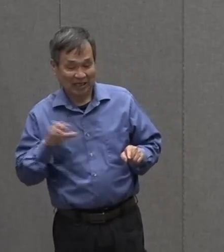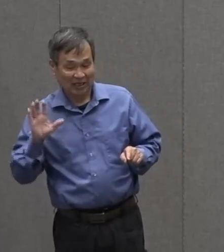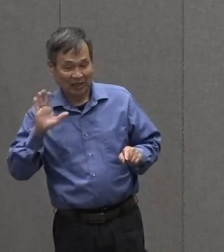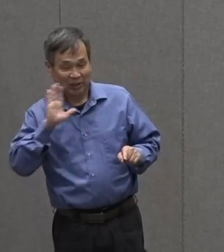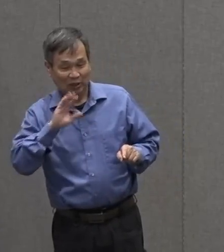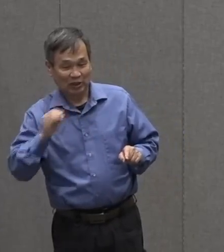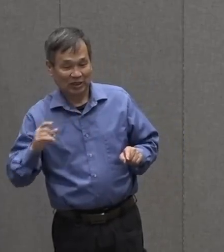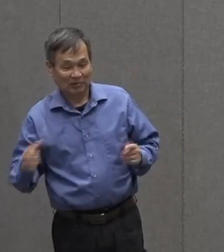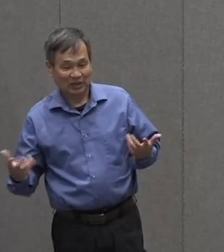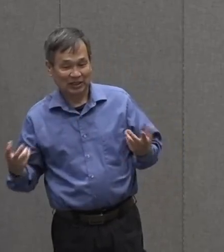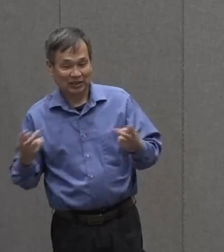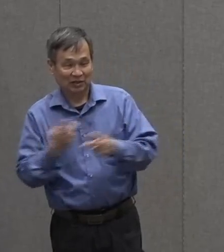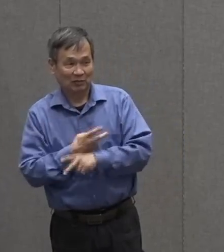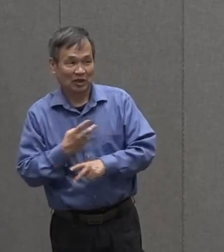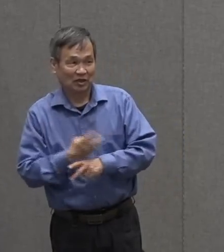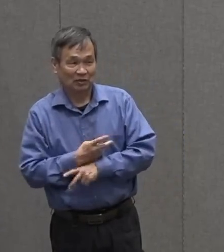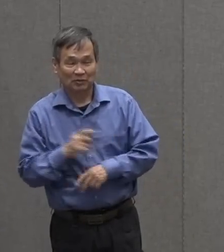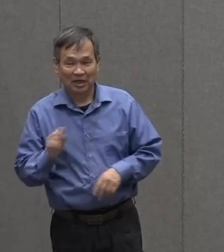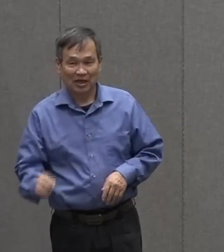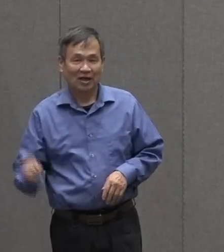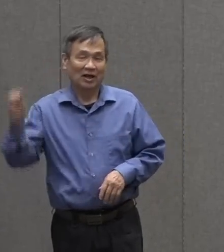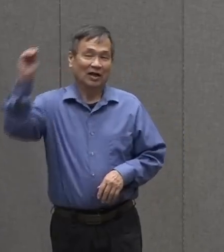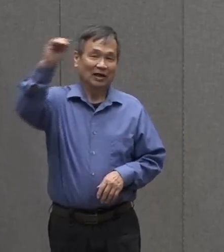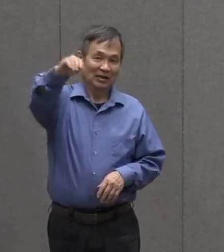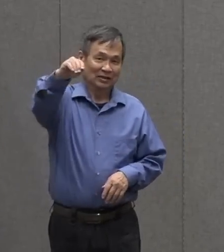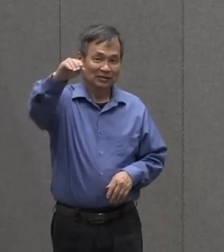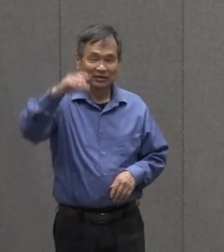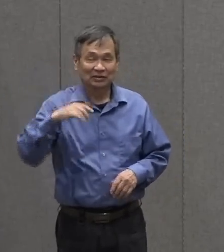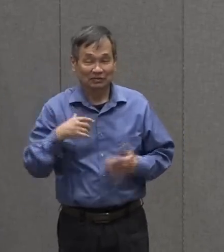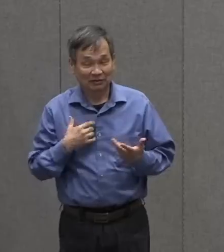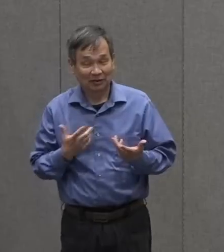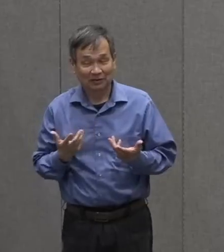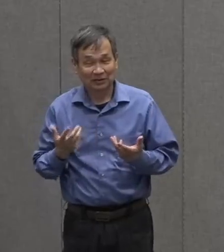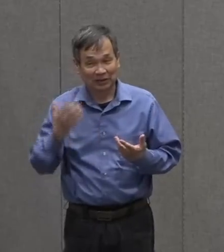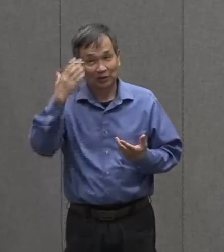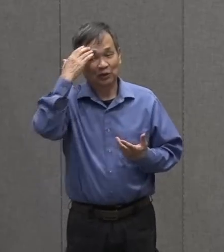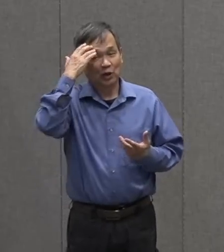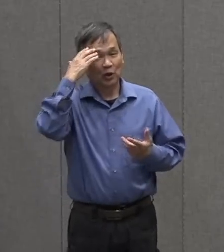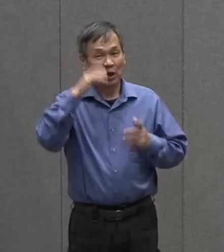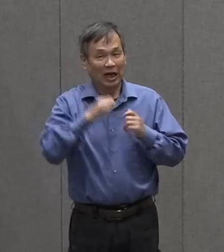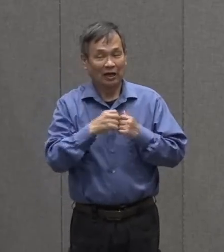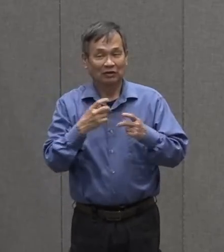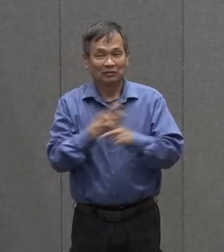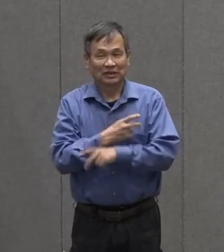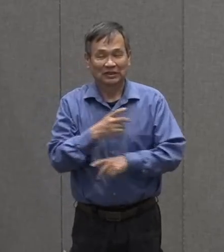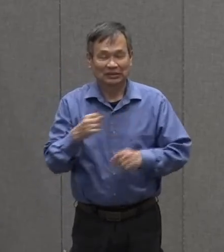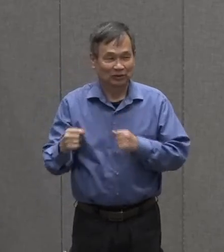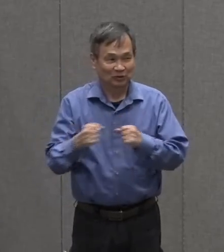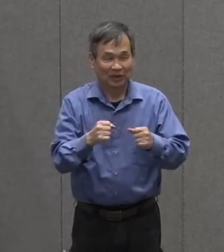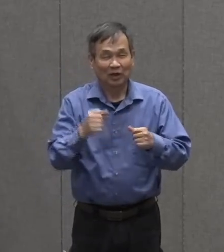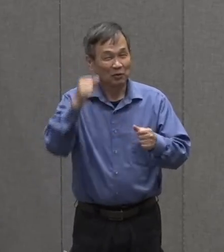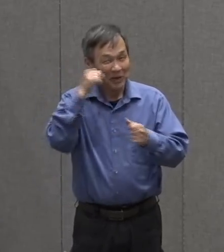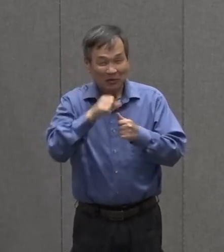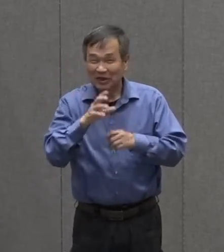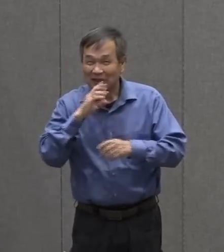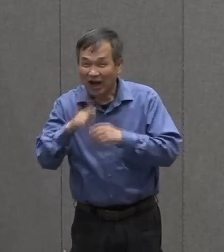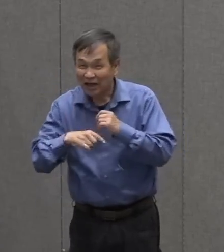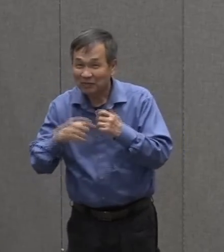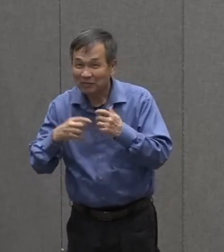where she'll put her game board piece up here somewhere. Strategy, remember, we talked last time when we did game strategy,